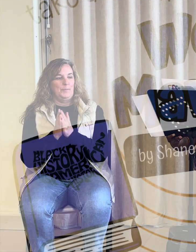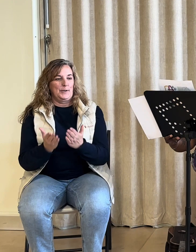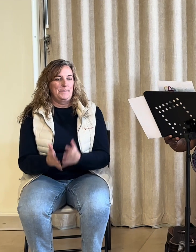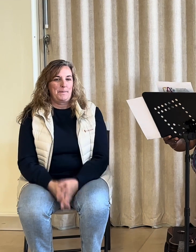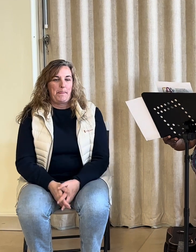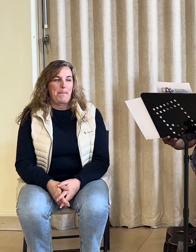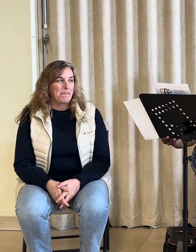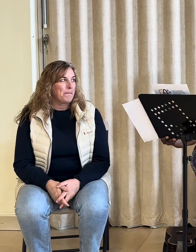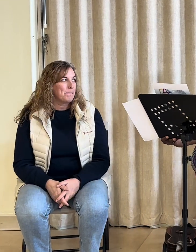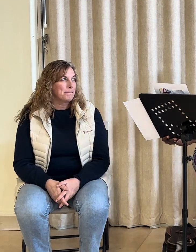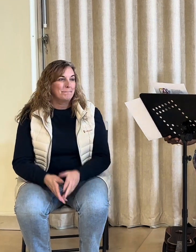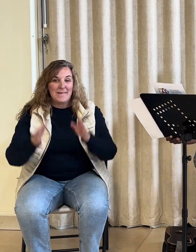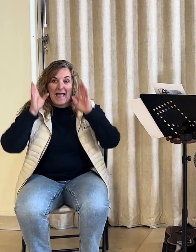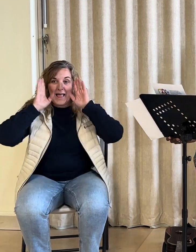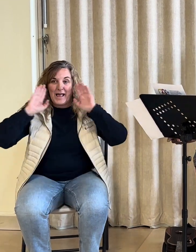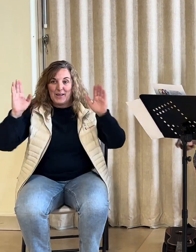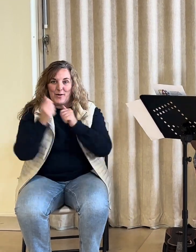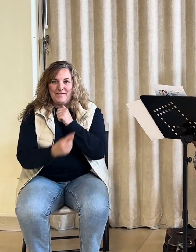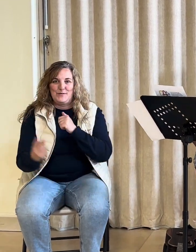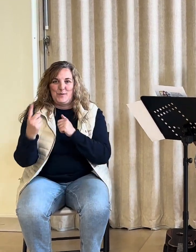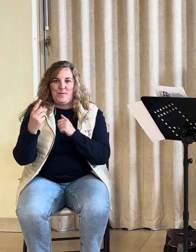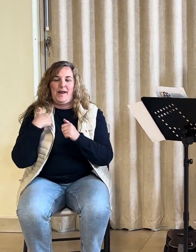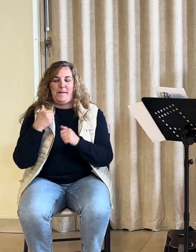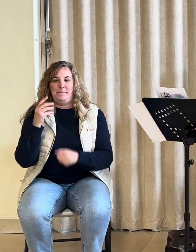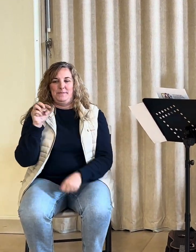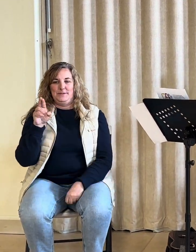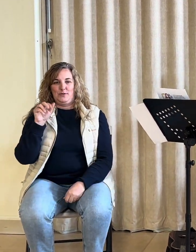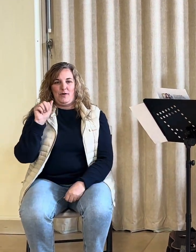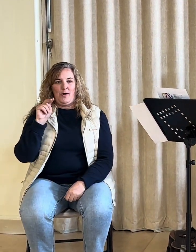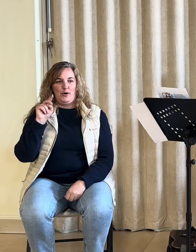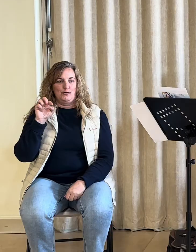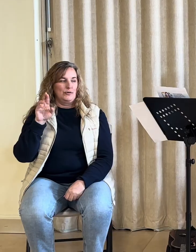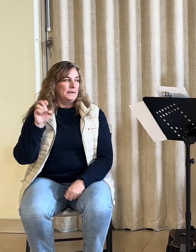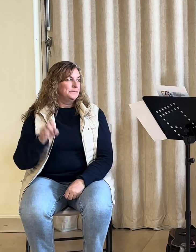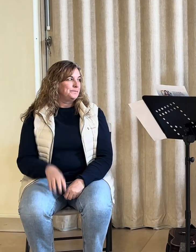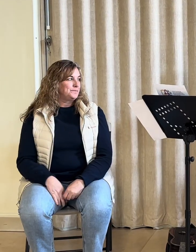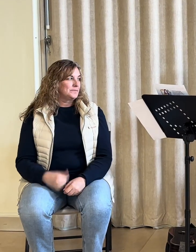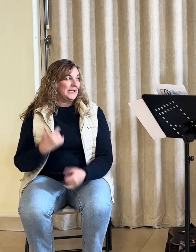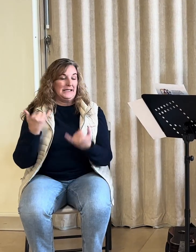Hello, everyone! I'm Mr. Andre. Today, I will be reading for you